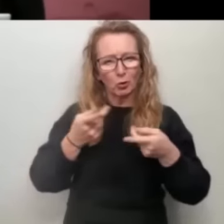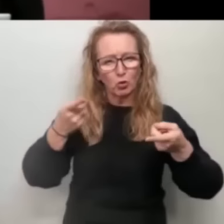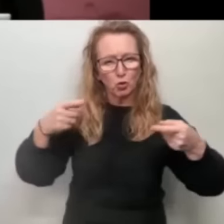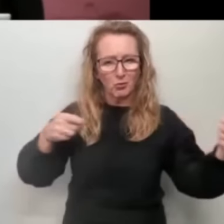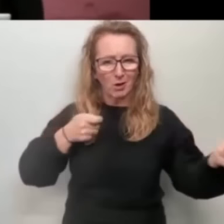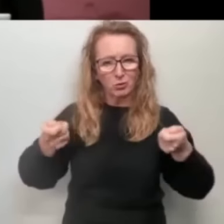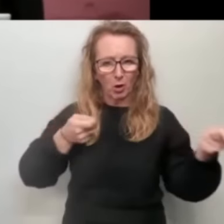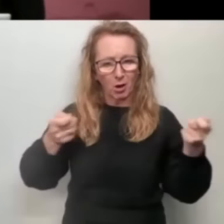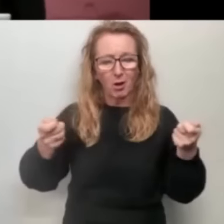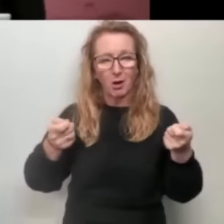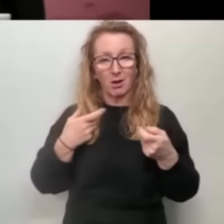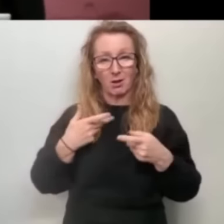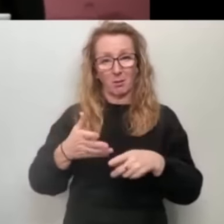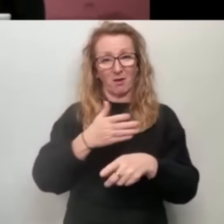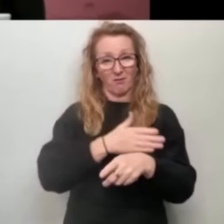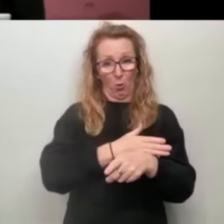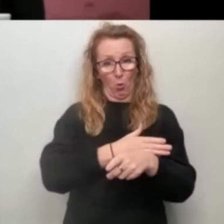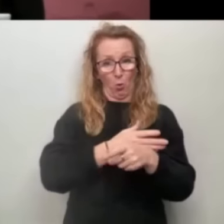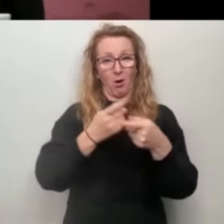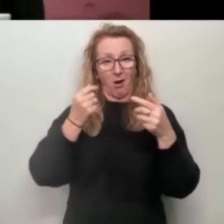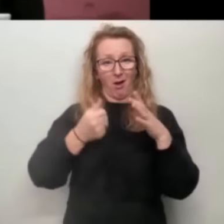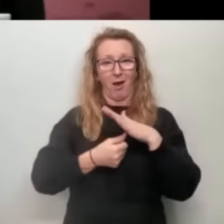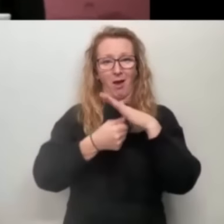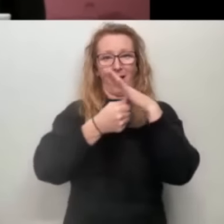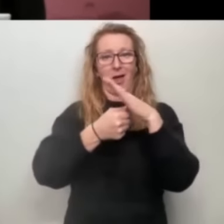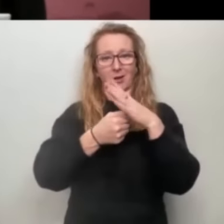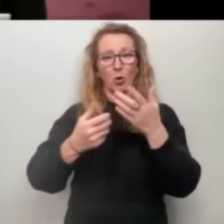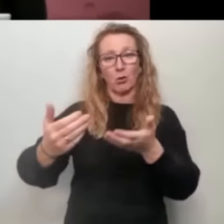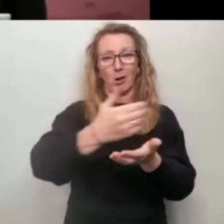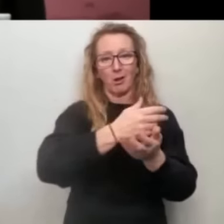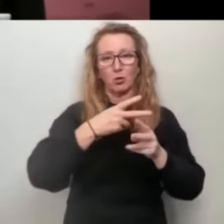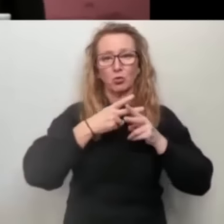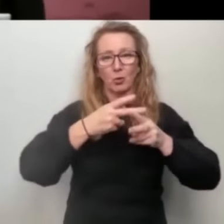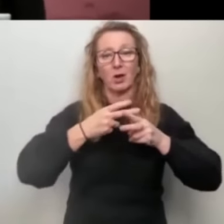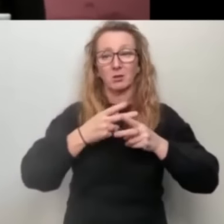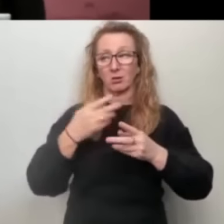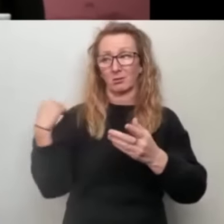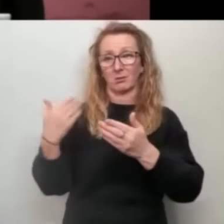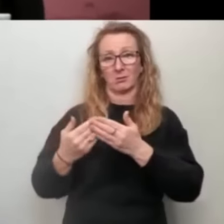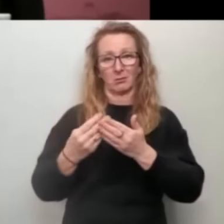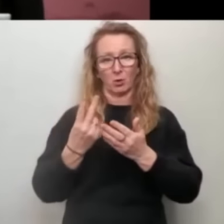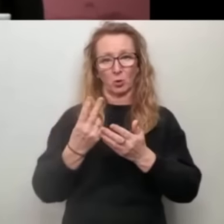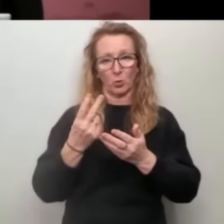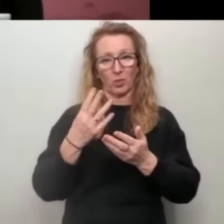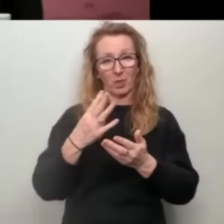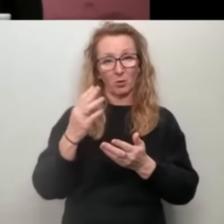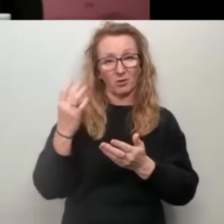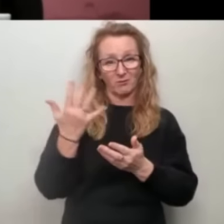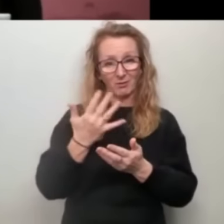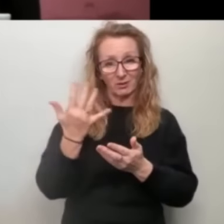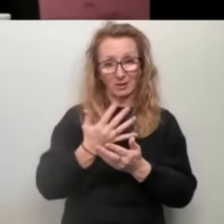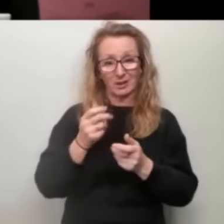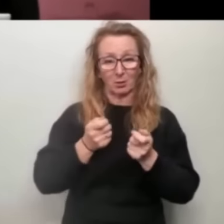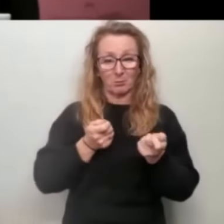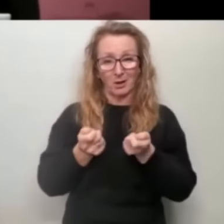Matt had been our head collections curator since 2015, managing and developing English Heritage's